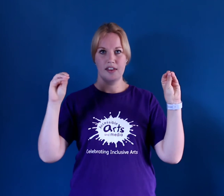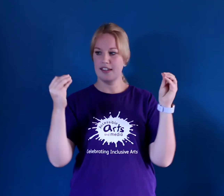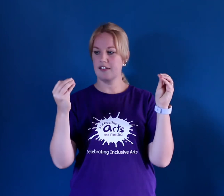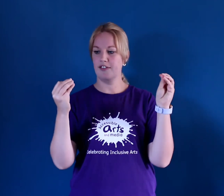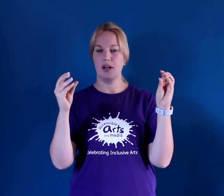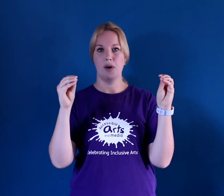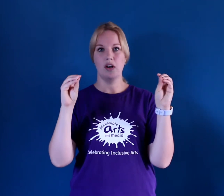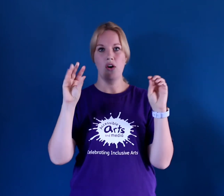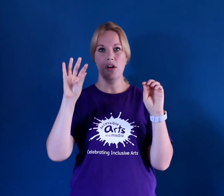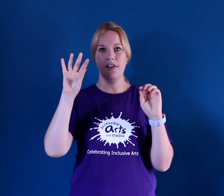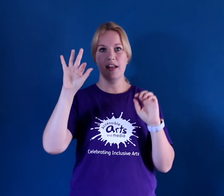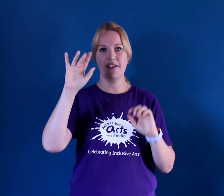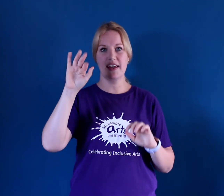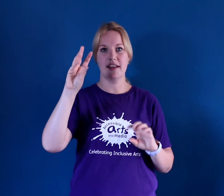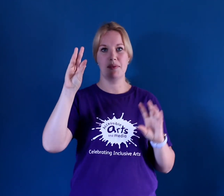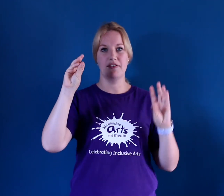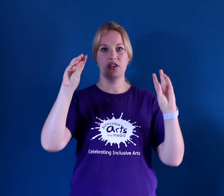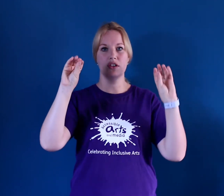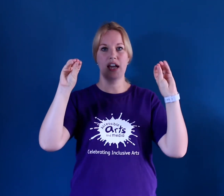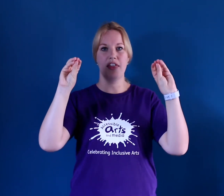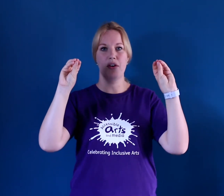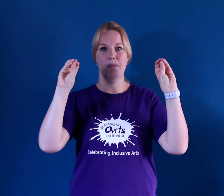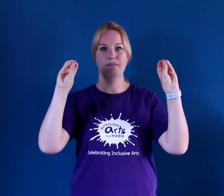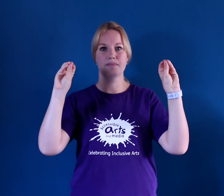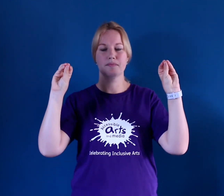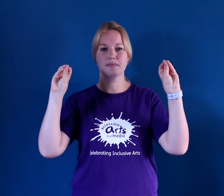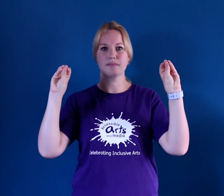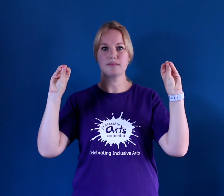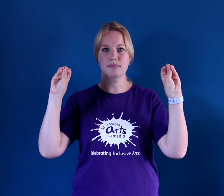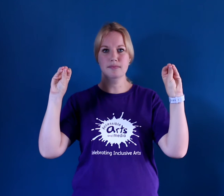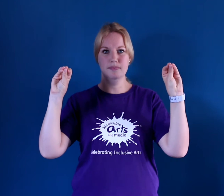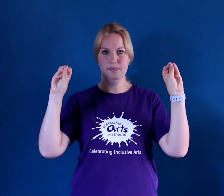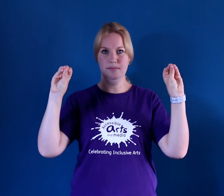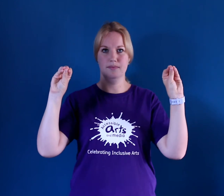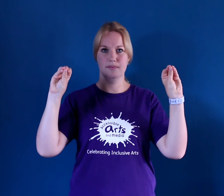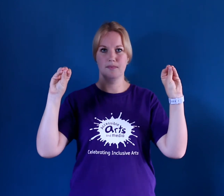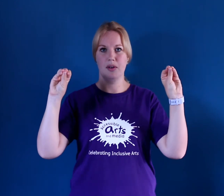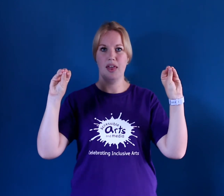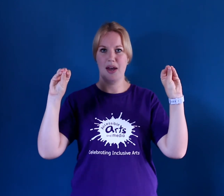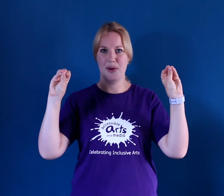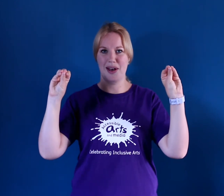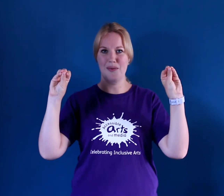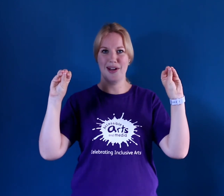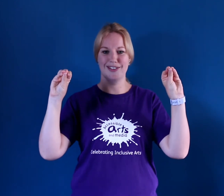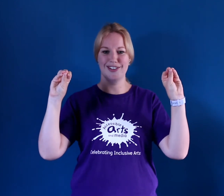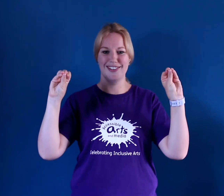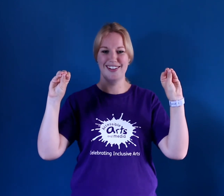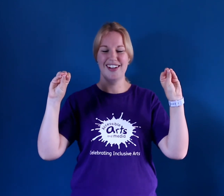This is a funny one, all of our finger tips have to touch our thumb. There we go, well done.